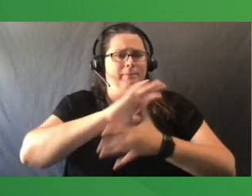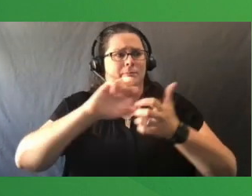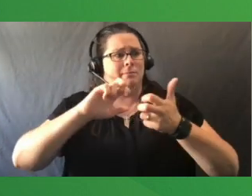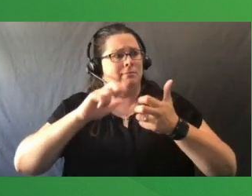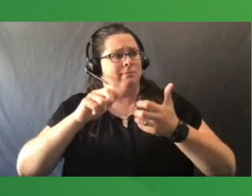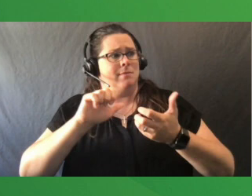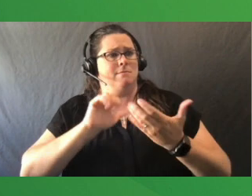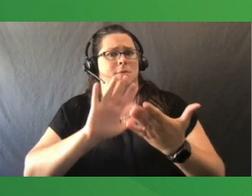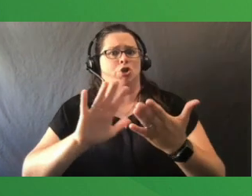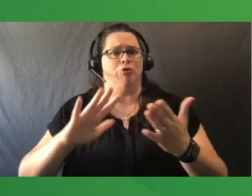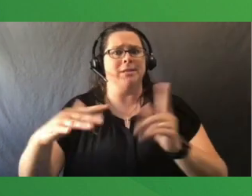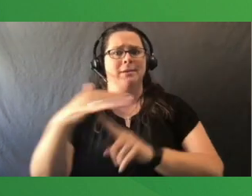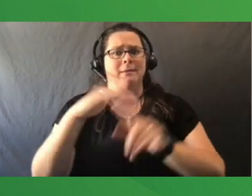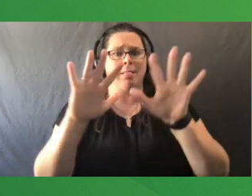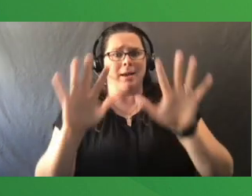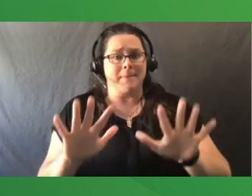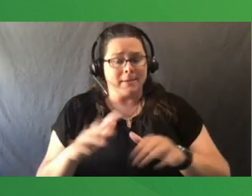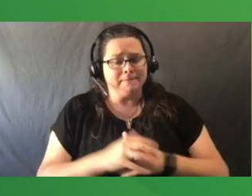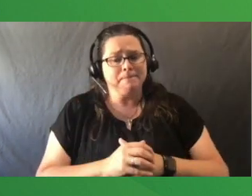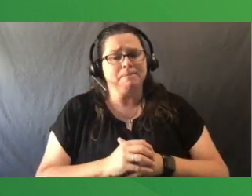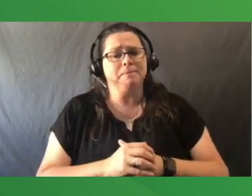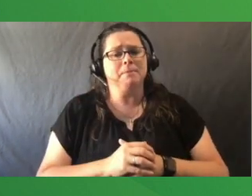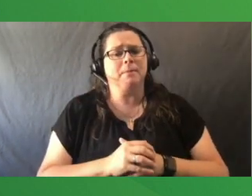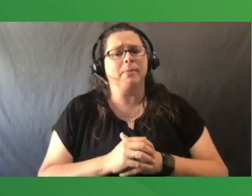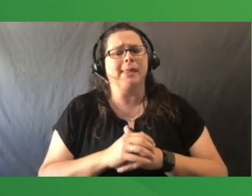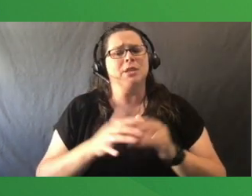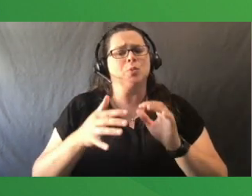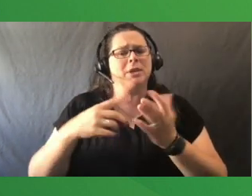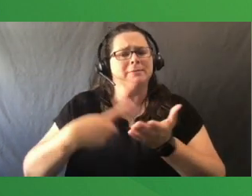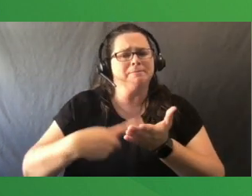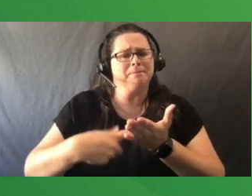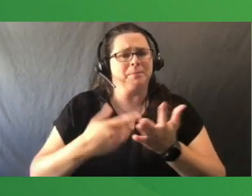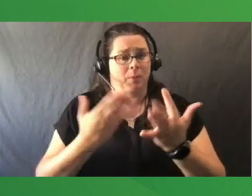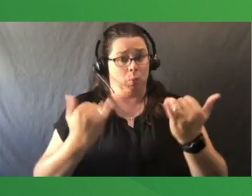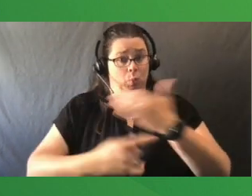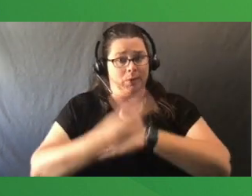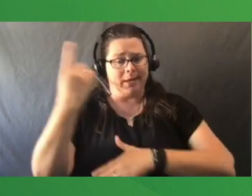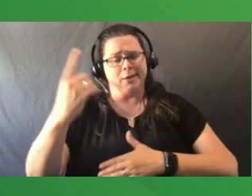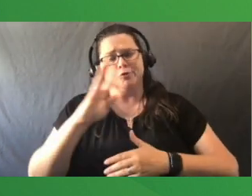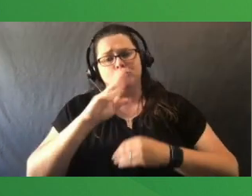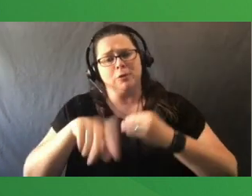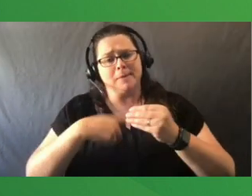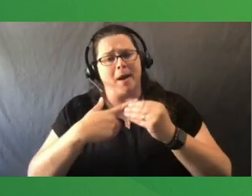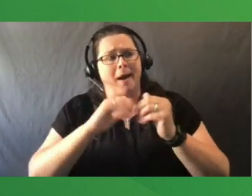So as we go through what we're doing today in talking about how we're going to do this,